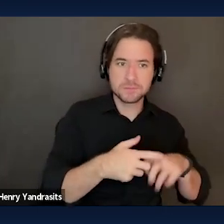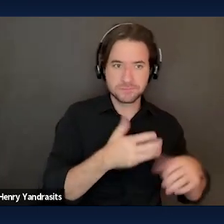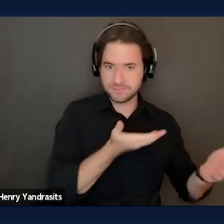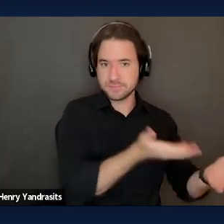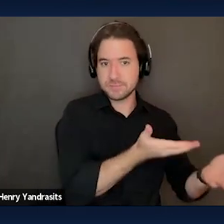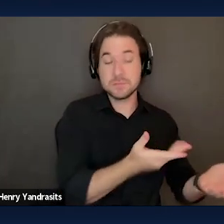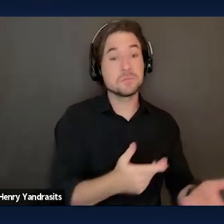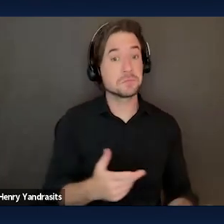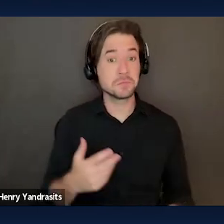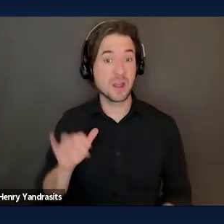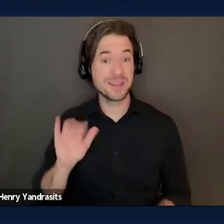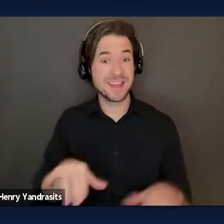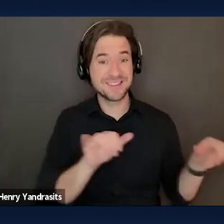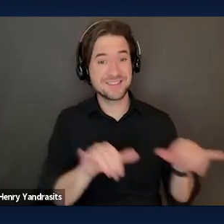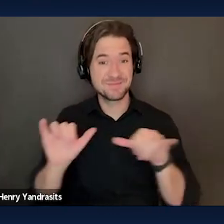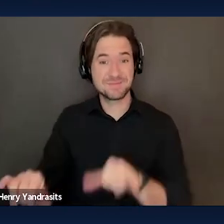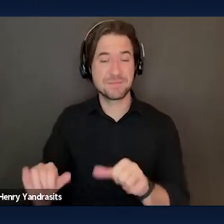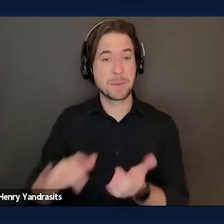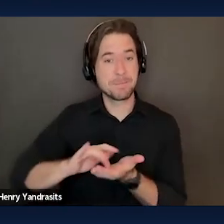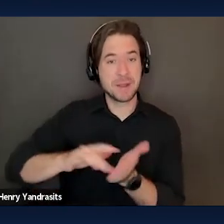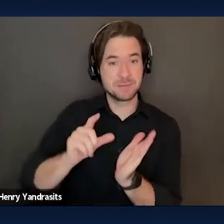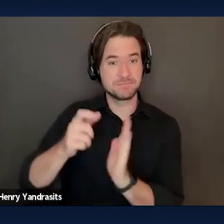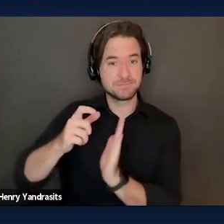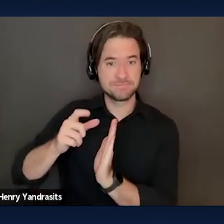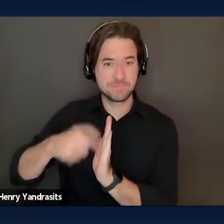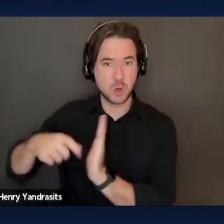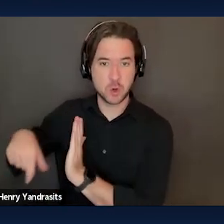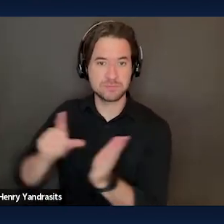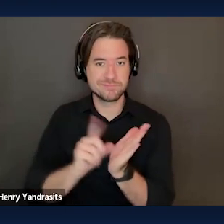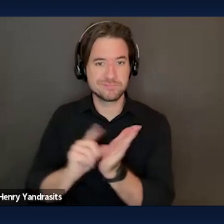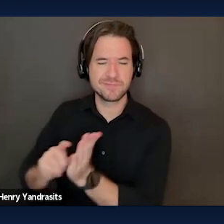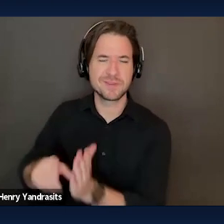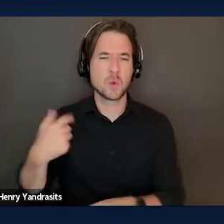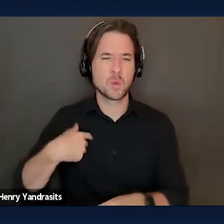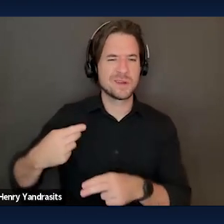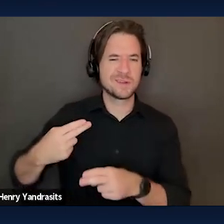Where you talk about publication bias, and I'll get to that more in just a minute.